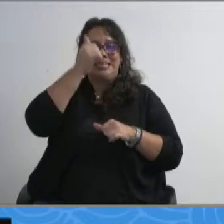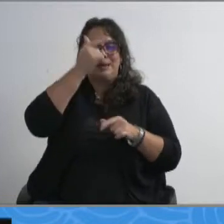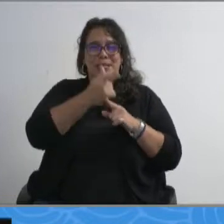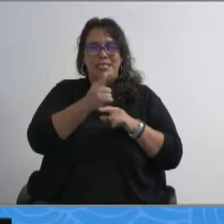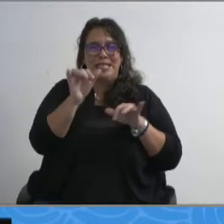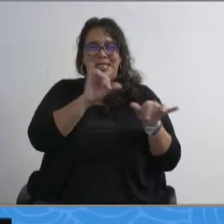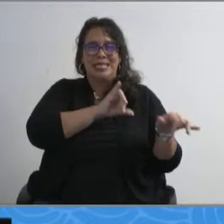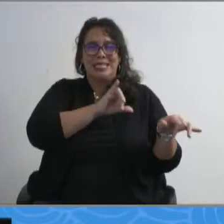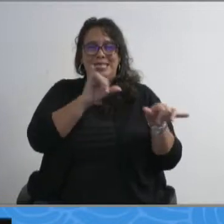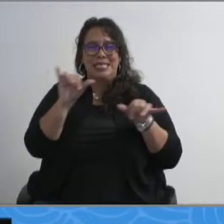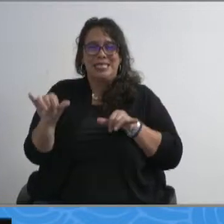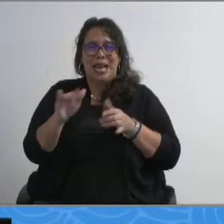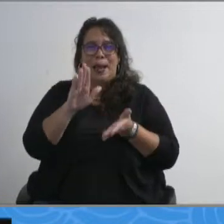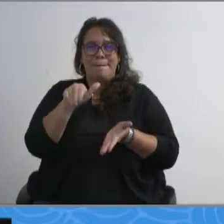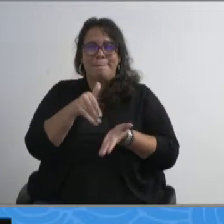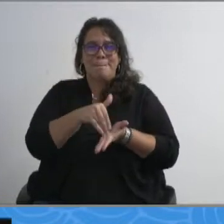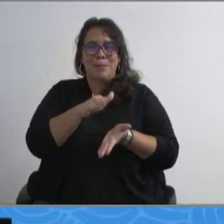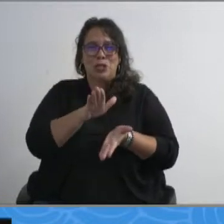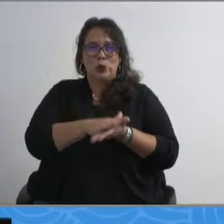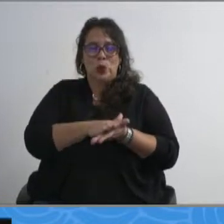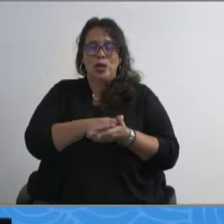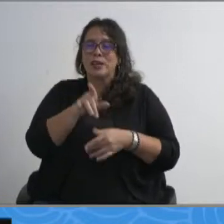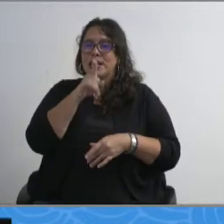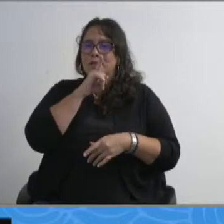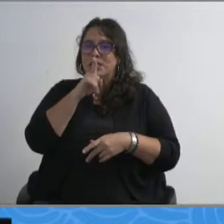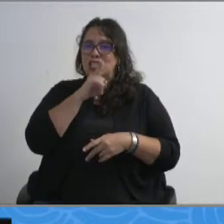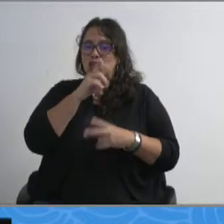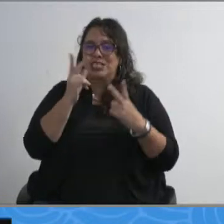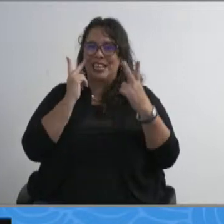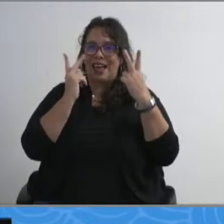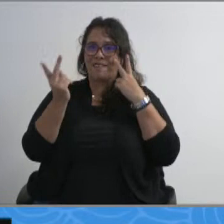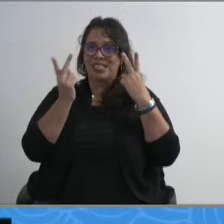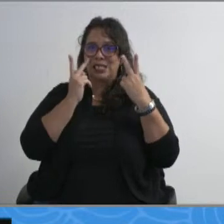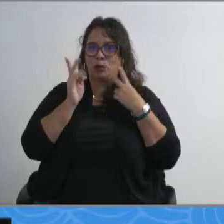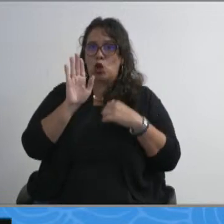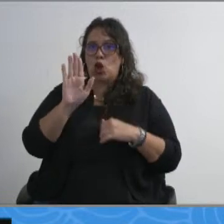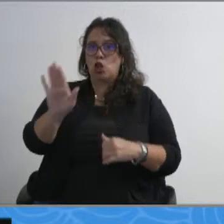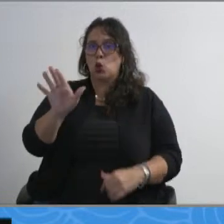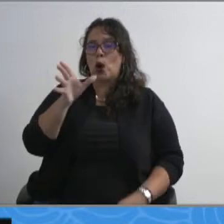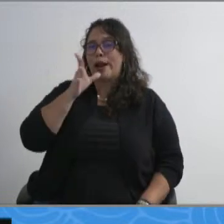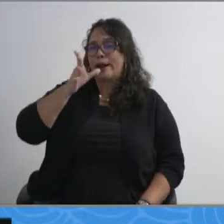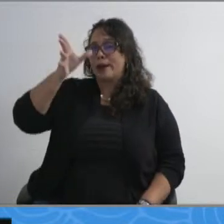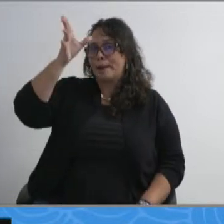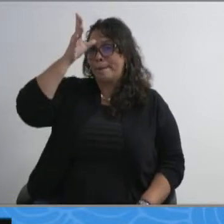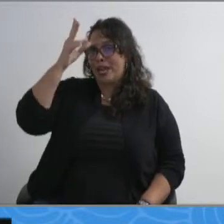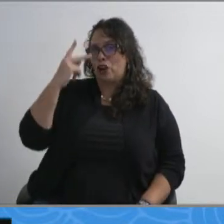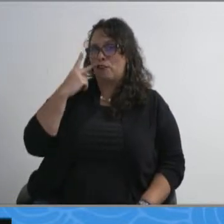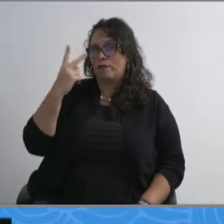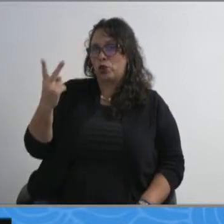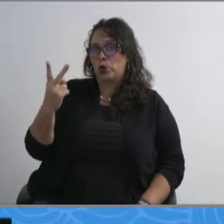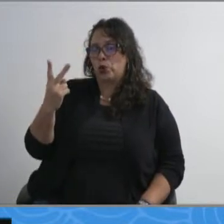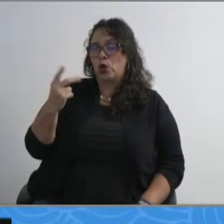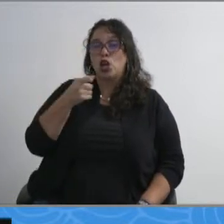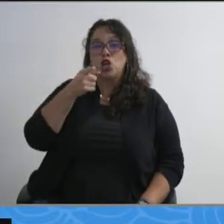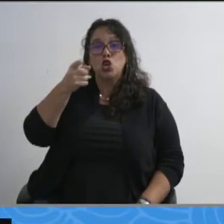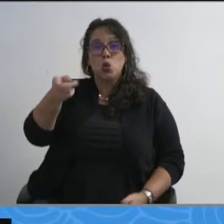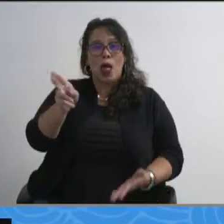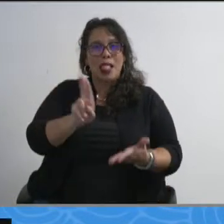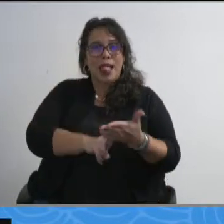And so, we wanna make sure that those are visible in your ParentVue. So, if for some reason when you go to ParentVue, when you log in, you don't see all of your kiddos.